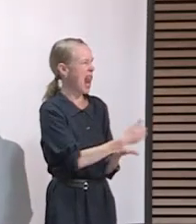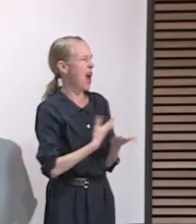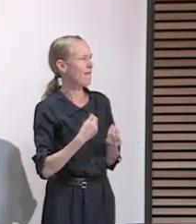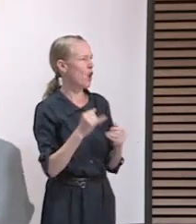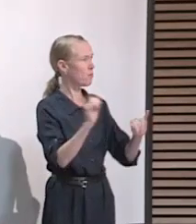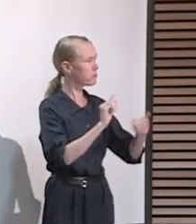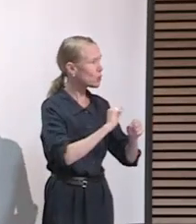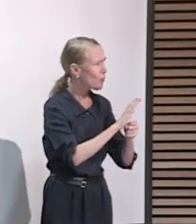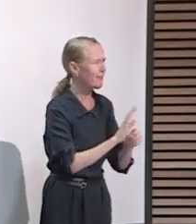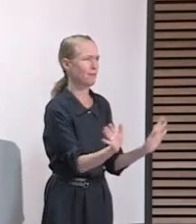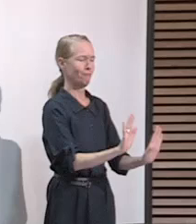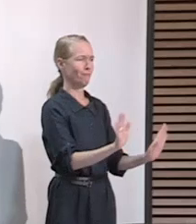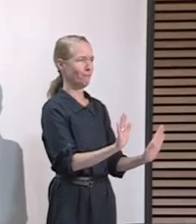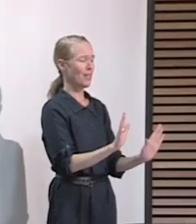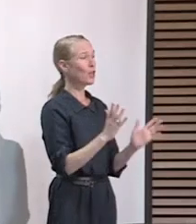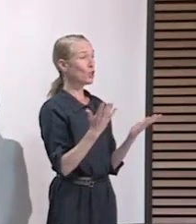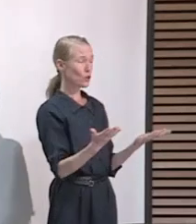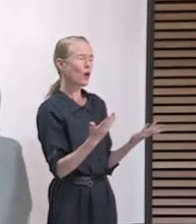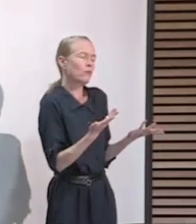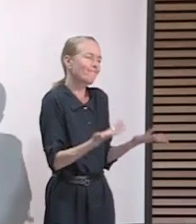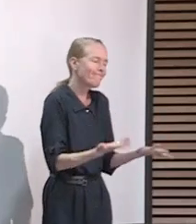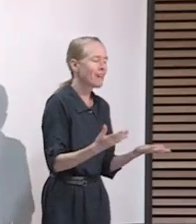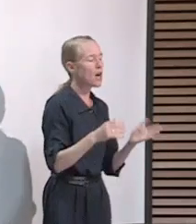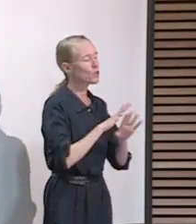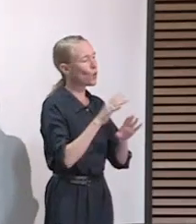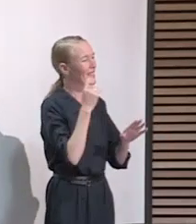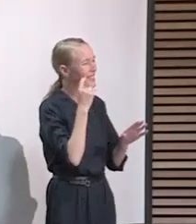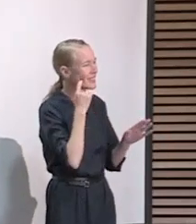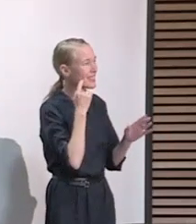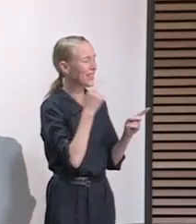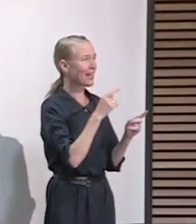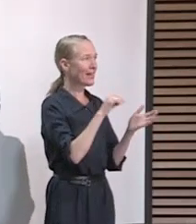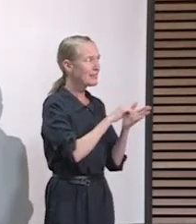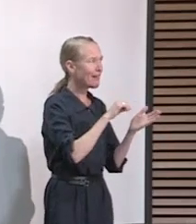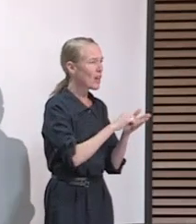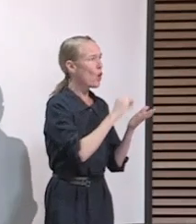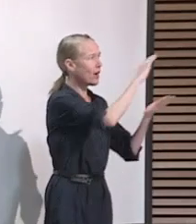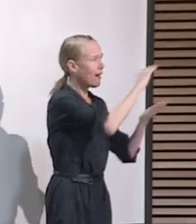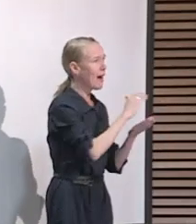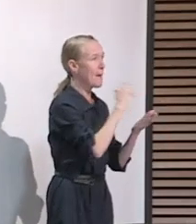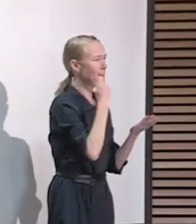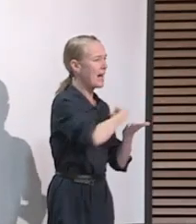closely with the supermarket chains to make sure distribution of masks is a good one. Obviously they're